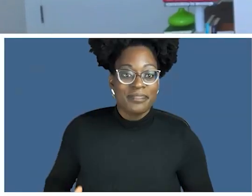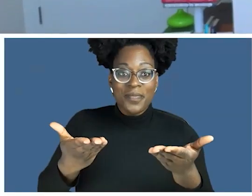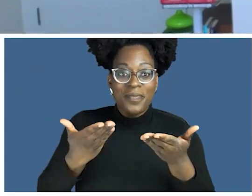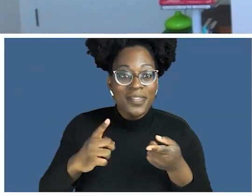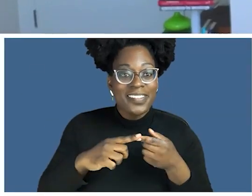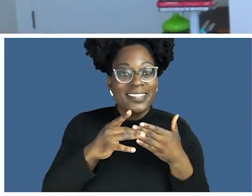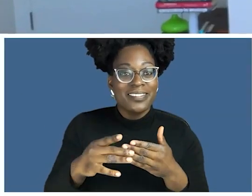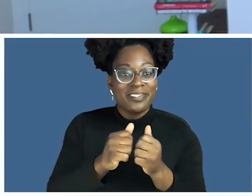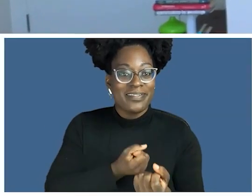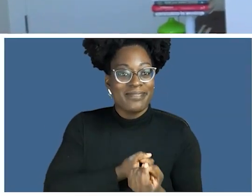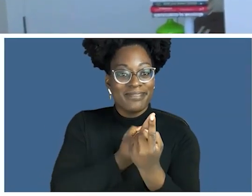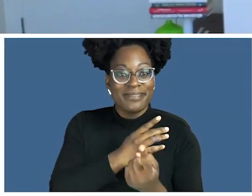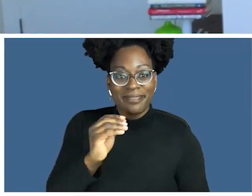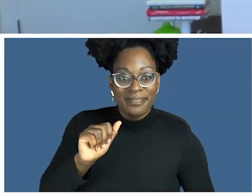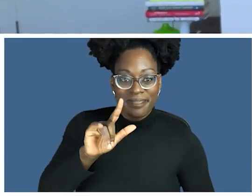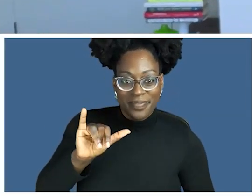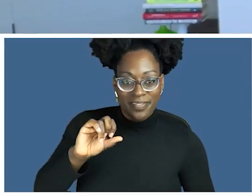Welcome to Leading With Empathy & AllyShip.